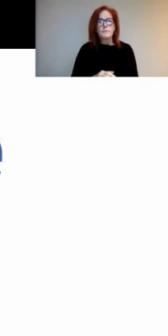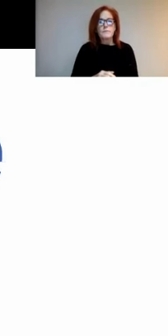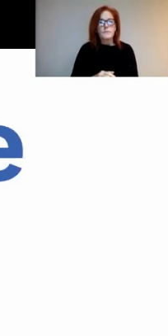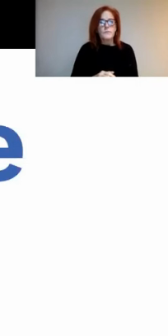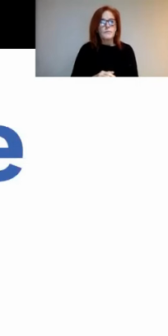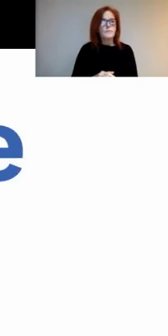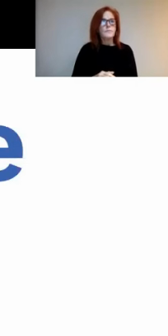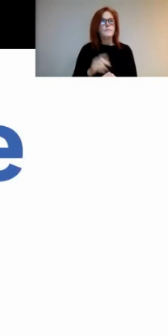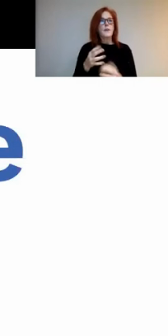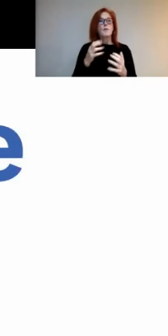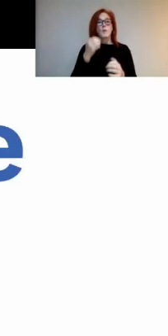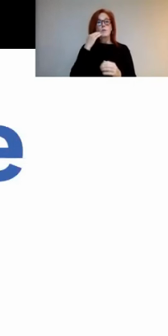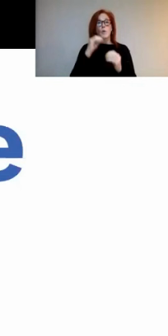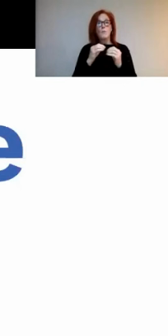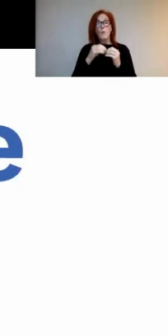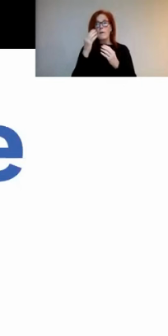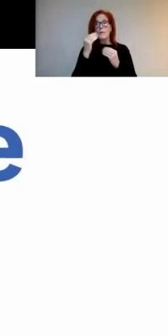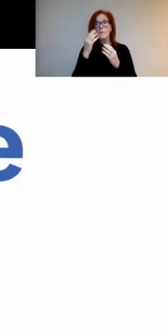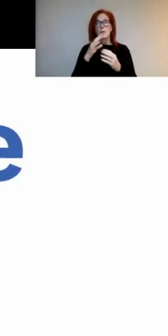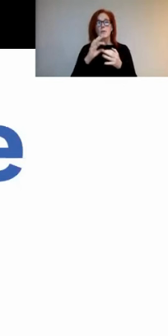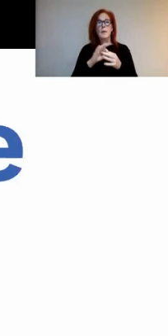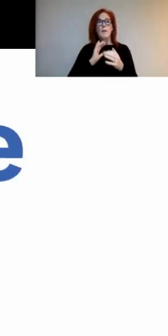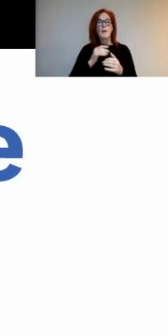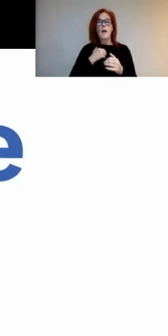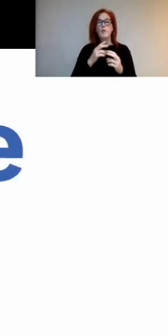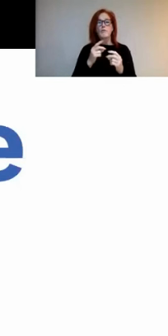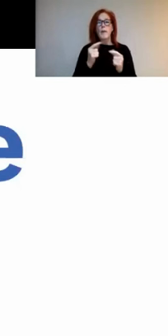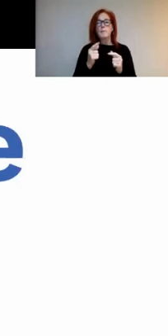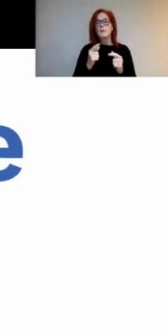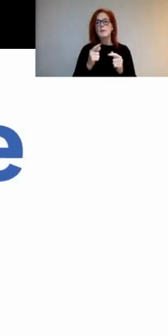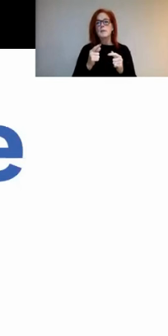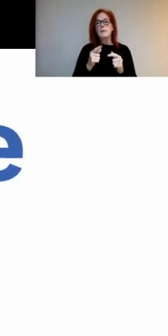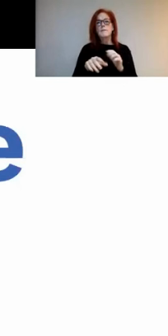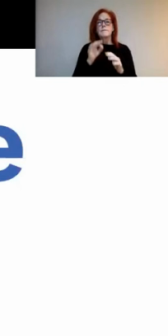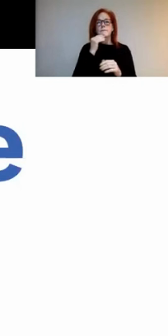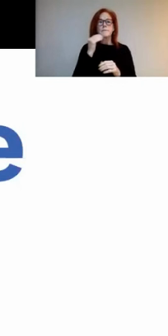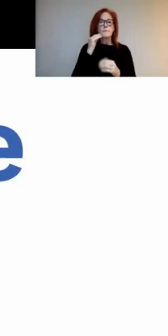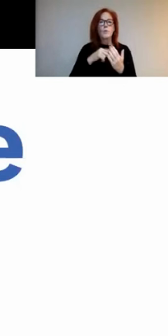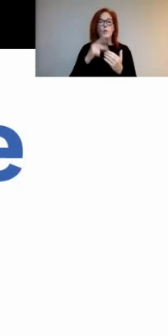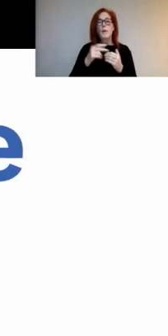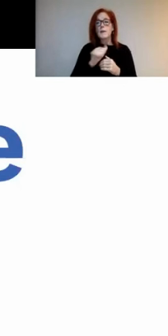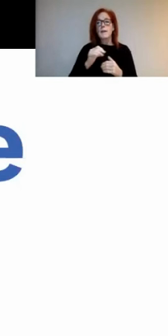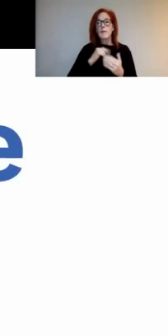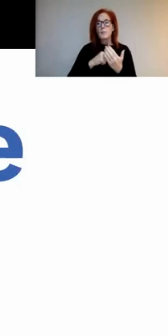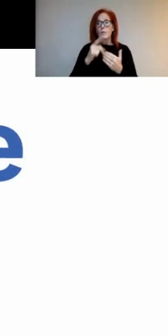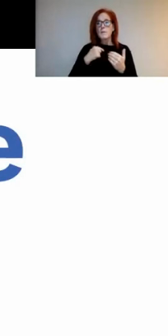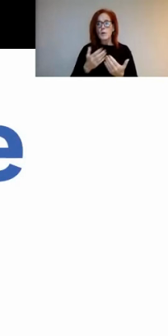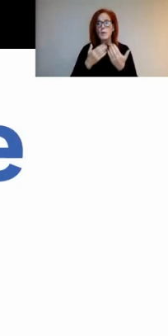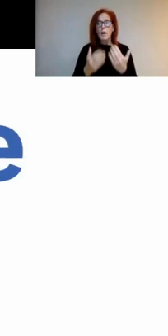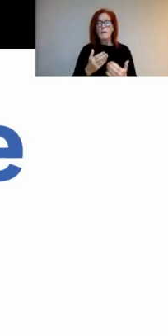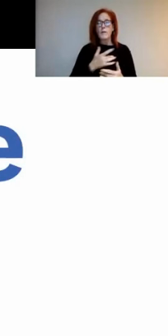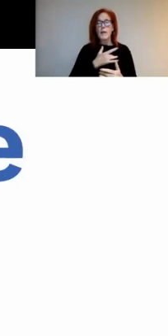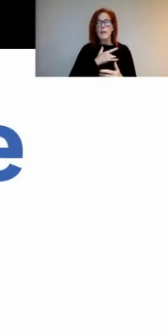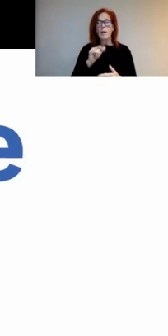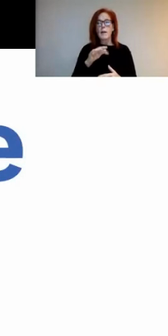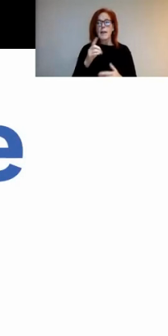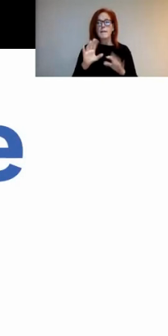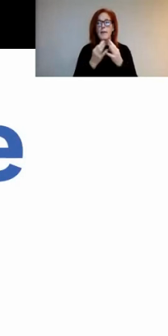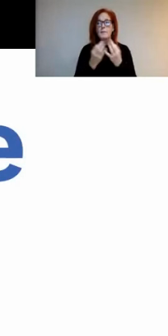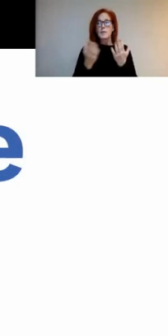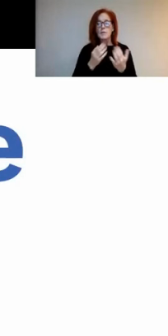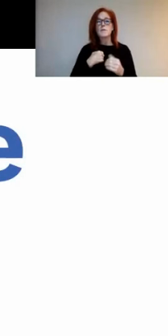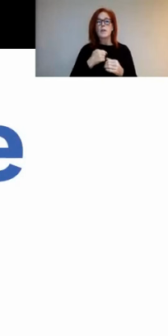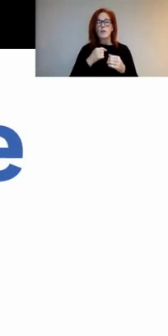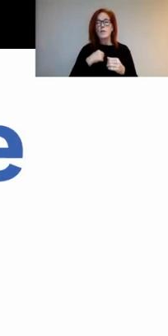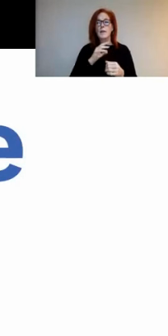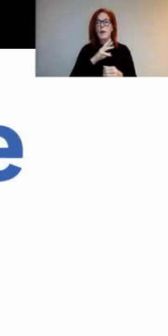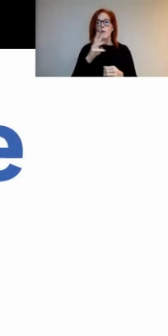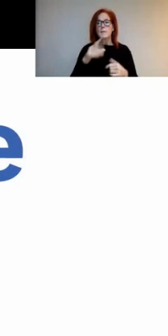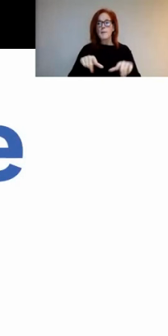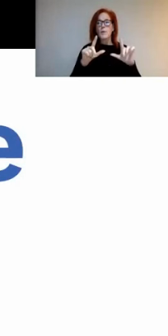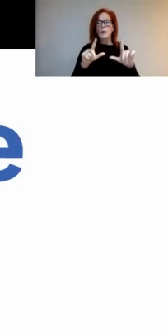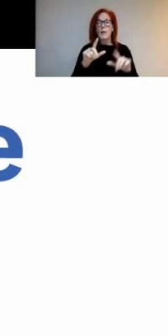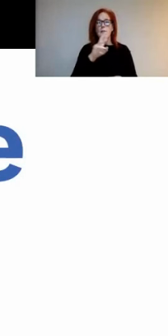And if you know anybody who is dealing with any crisis situations in regards to domestic violence, please tell them to give us a call at 402-558-5700.